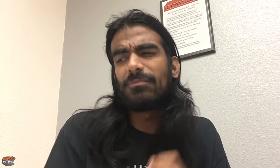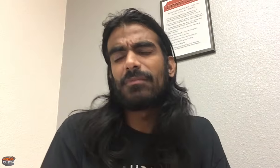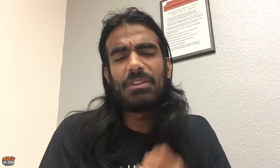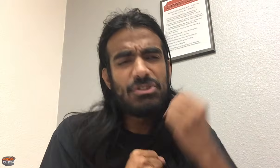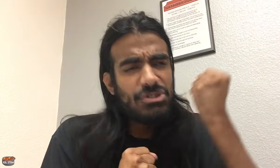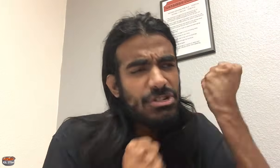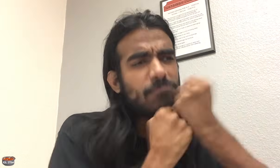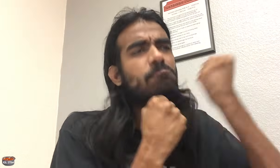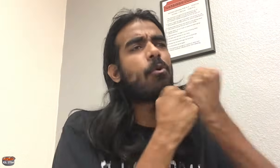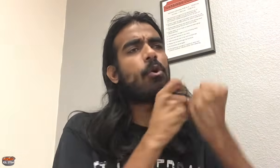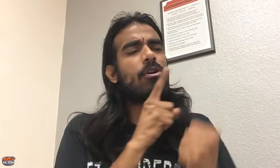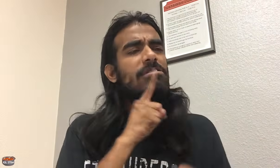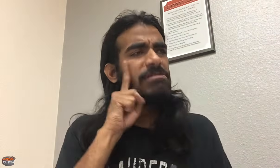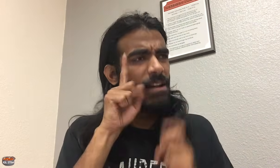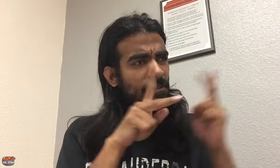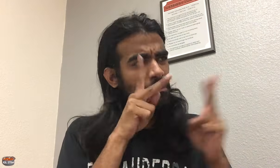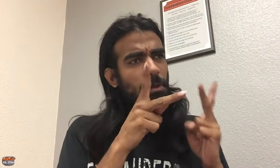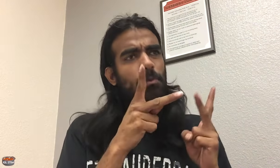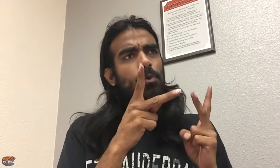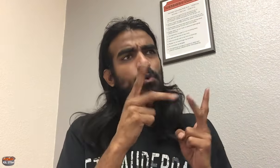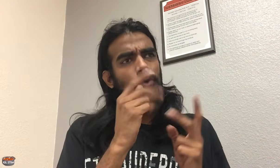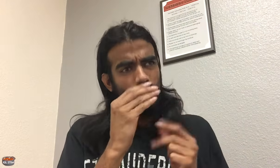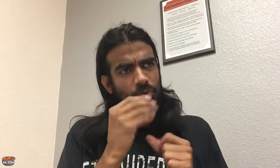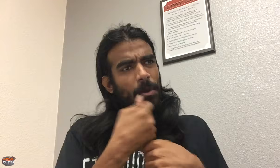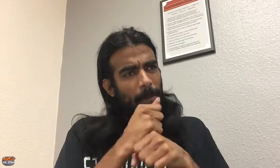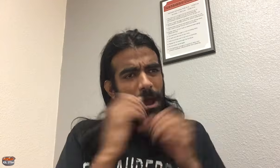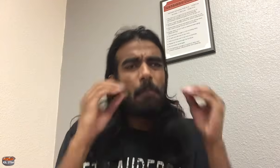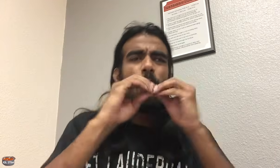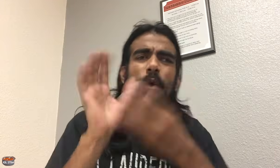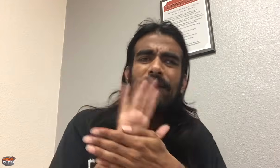and such a value in them. They were trying to support